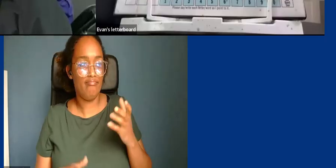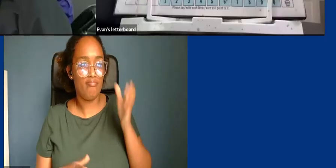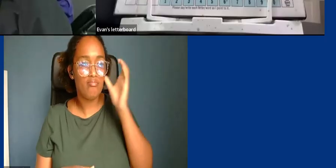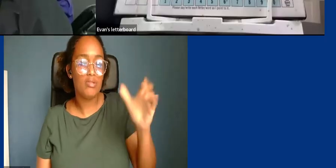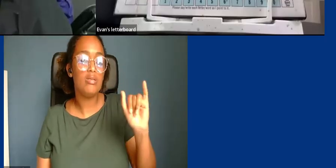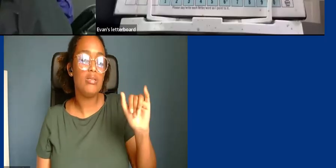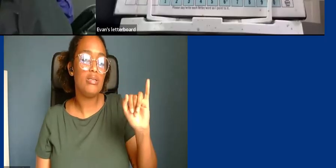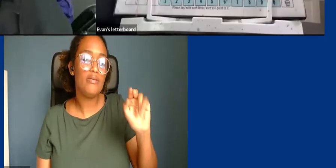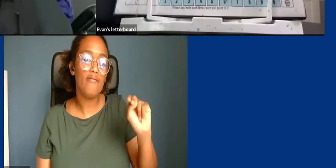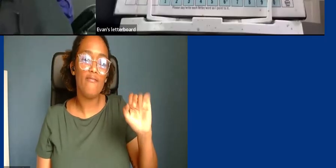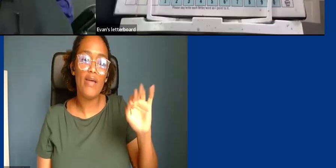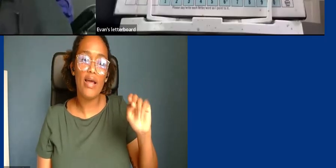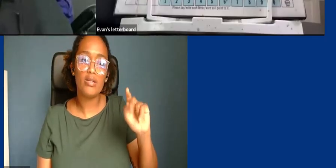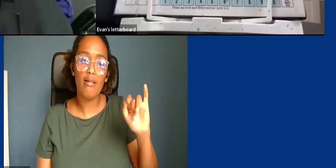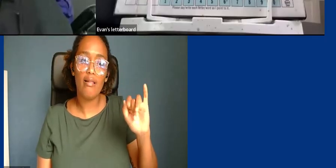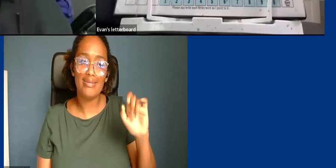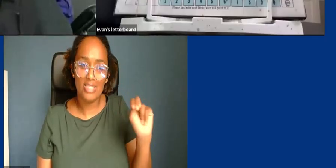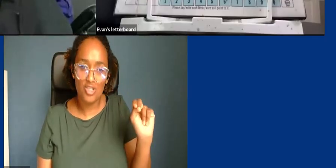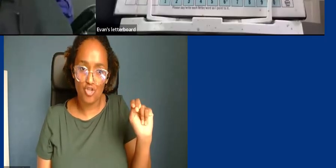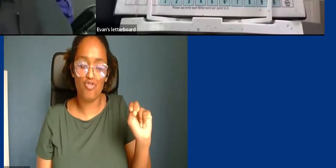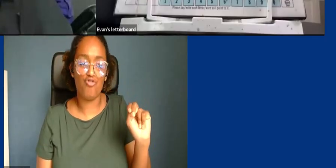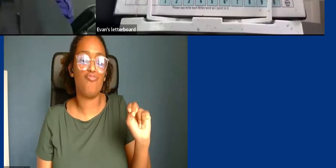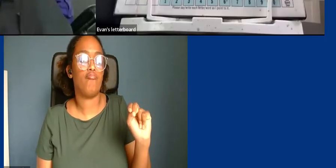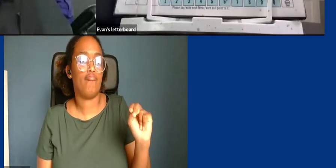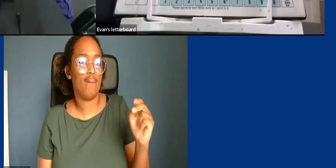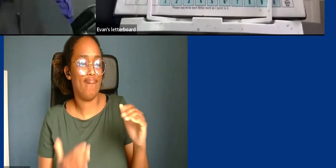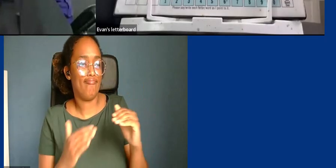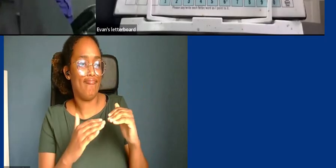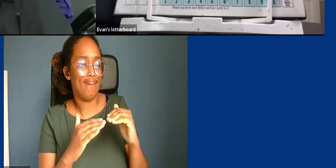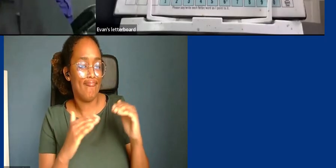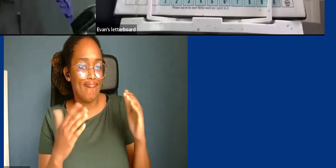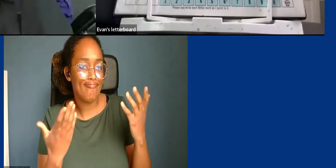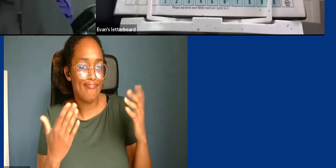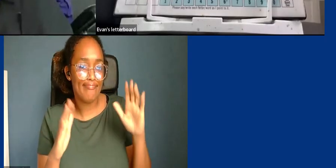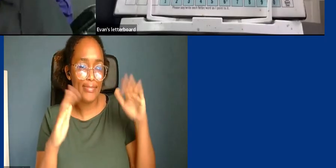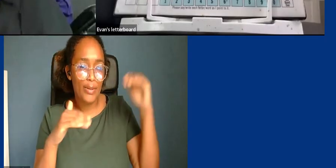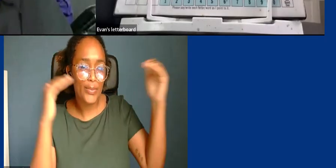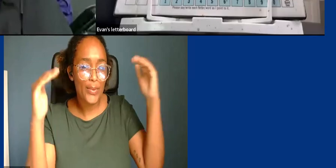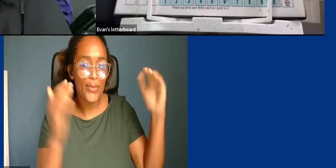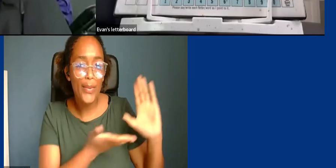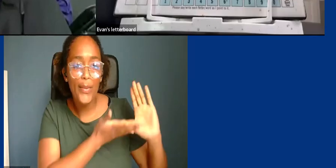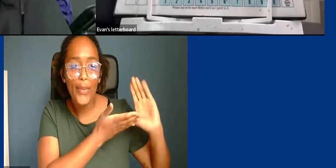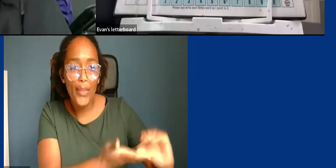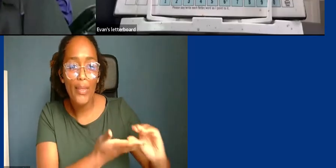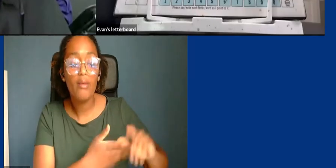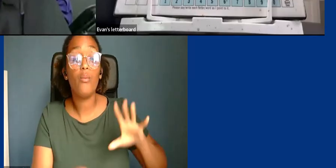experienced by Ann Abbott, in their daily lives. I am, for instance, often given